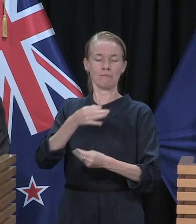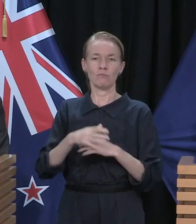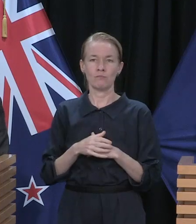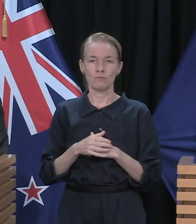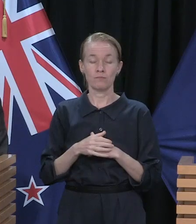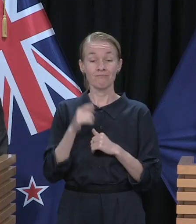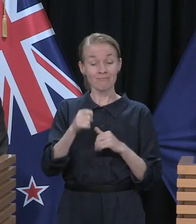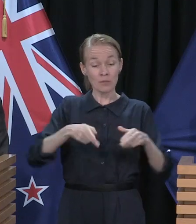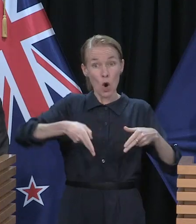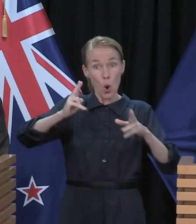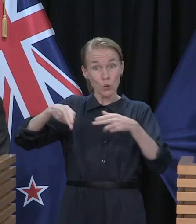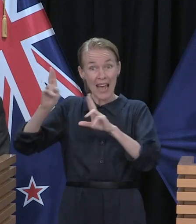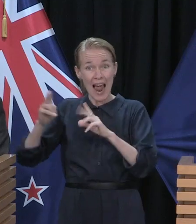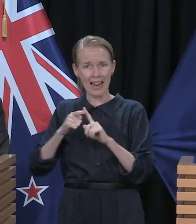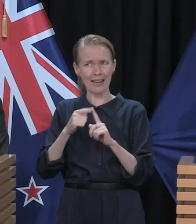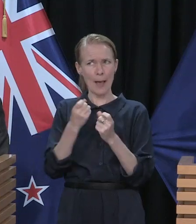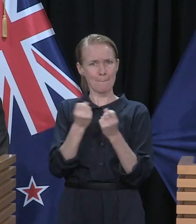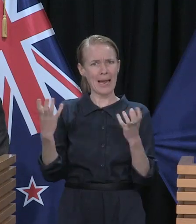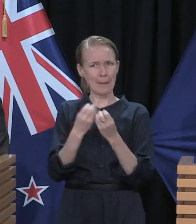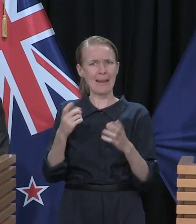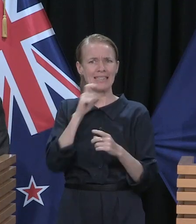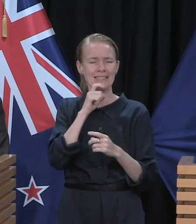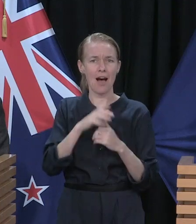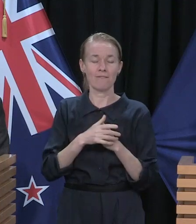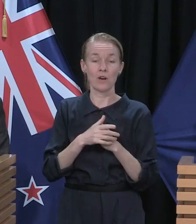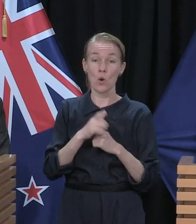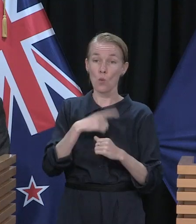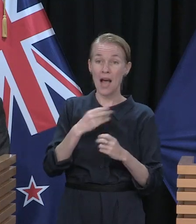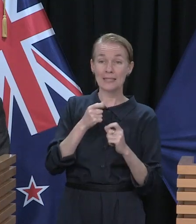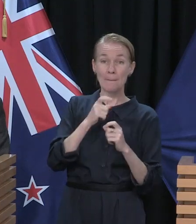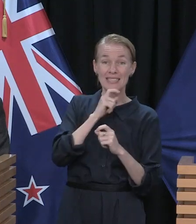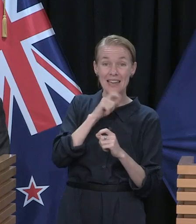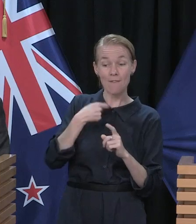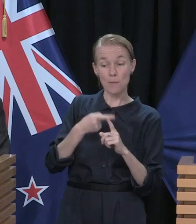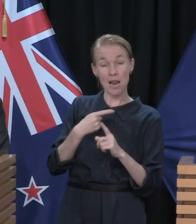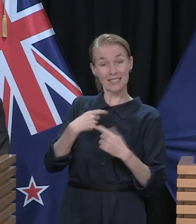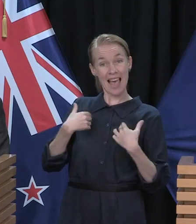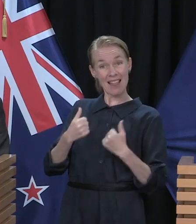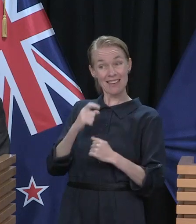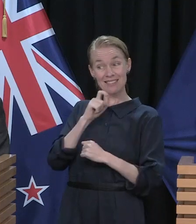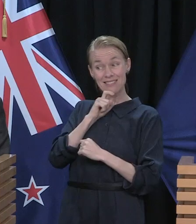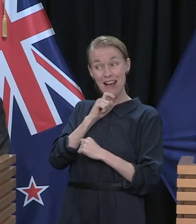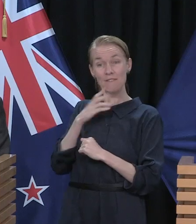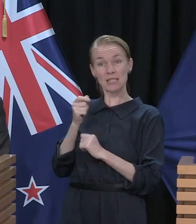matter of - each of these facilities has several hundred staff, because of the - those